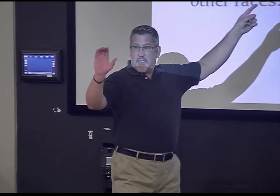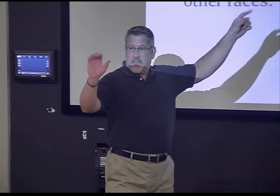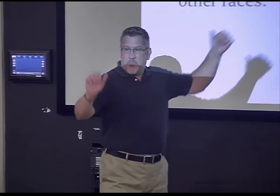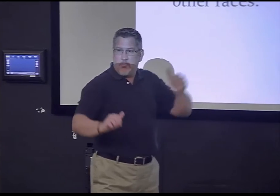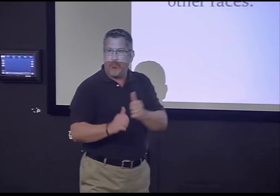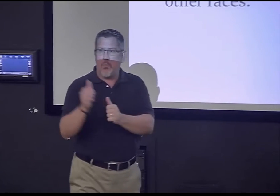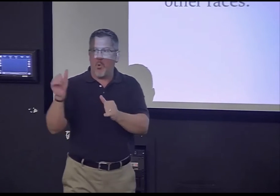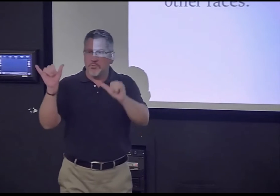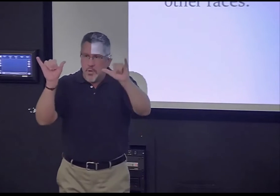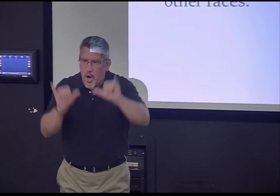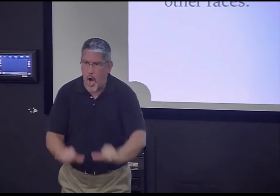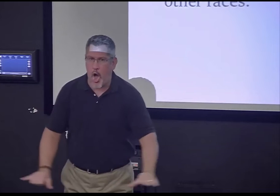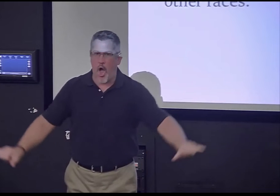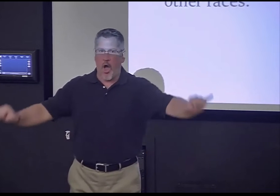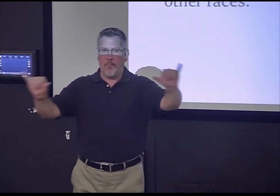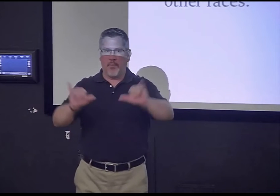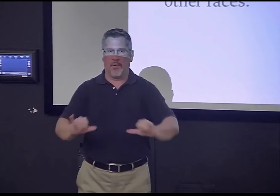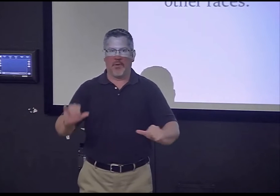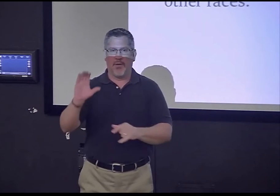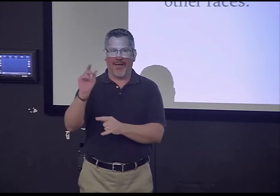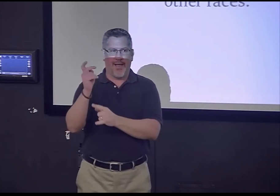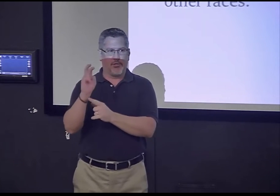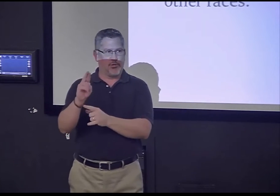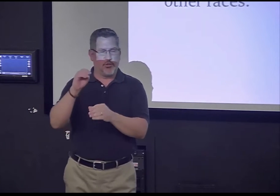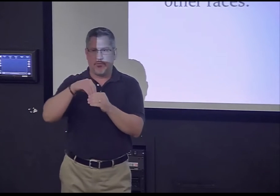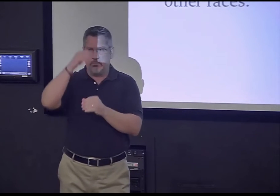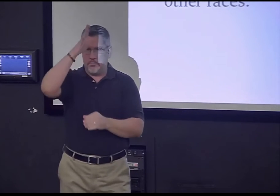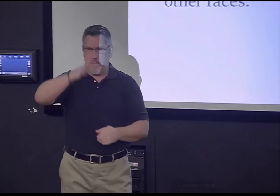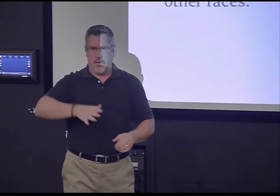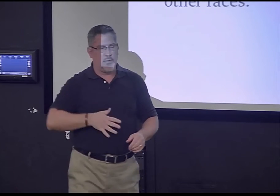Testicular cancer is the most common cancer in men